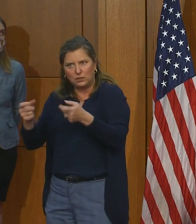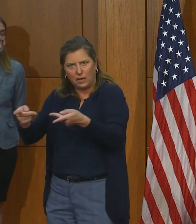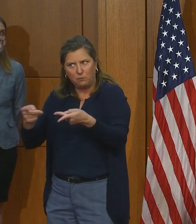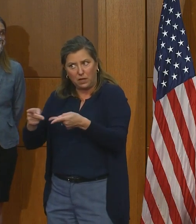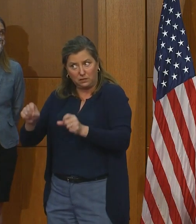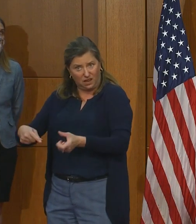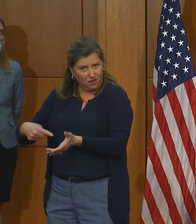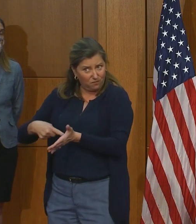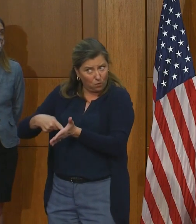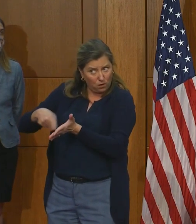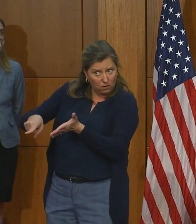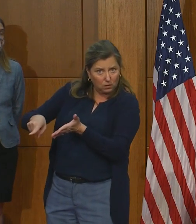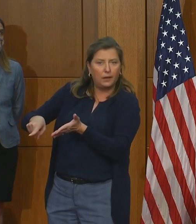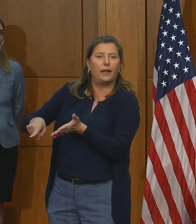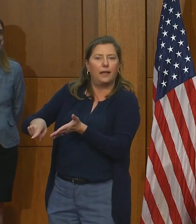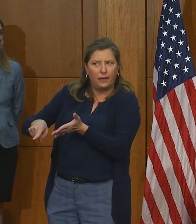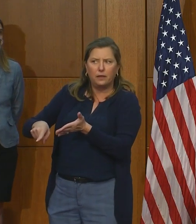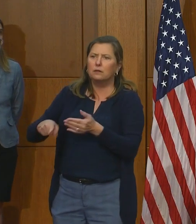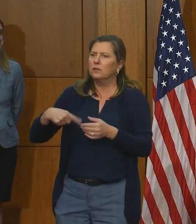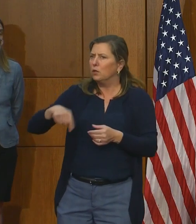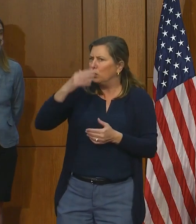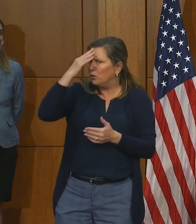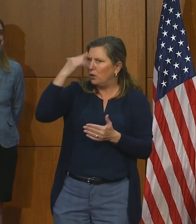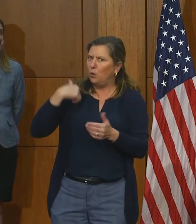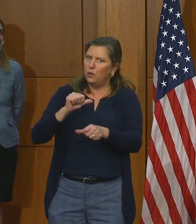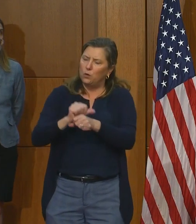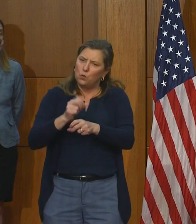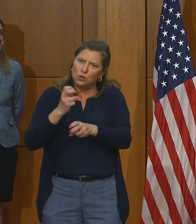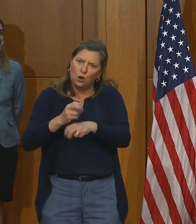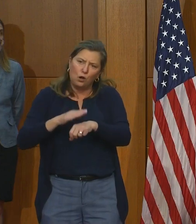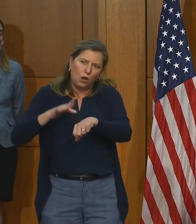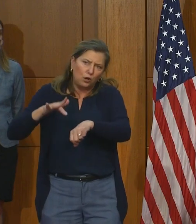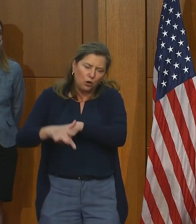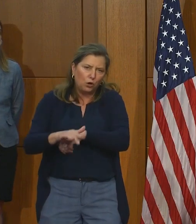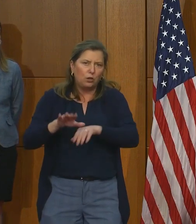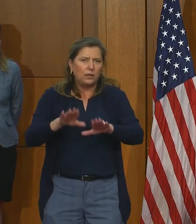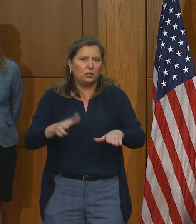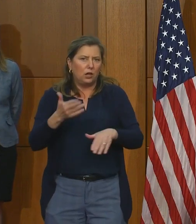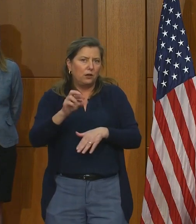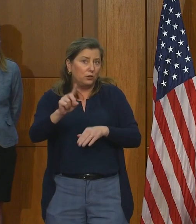THAT OPEN HAVE A PLACE THAT'S